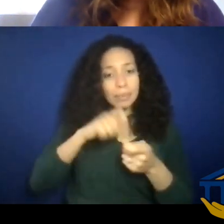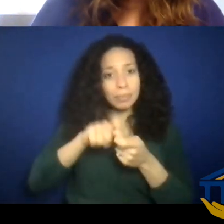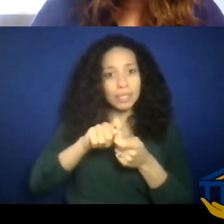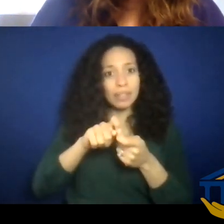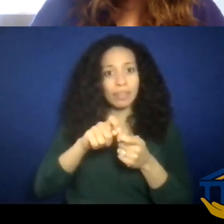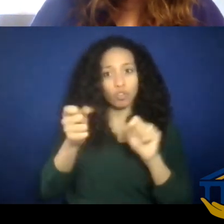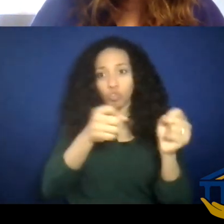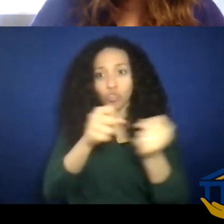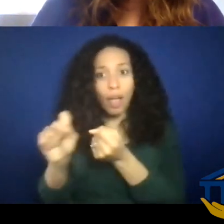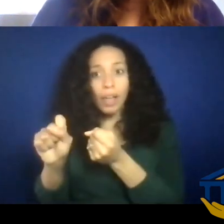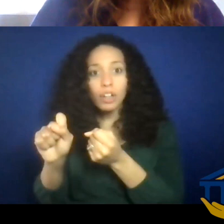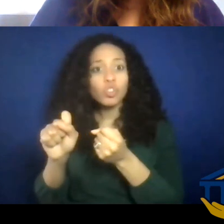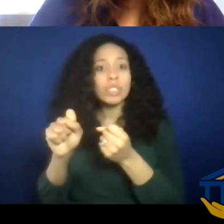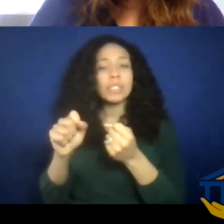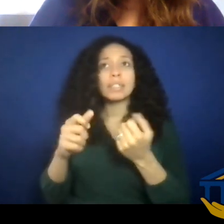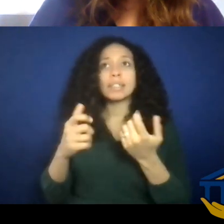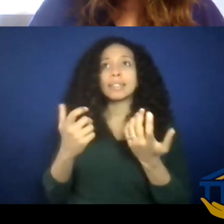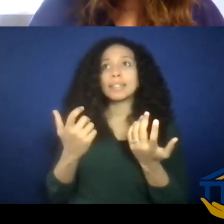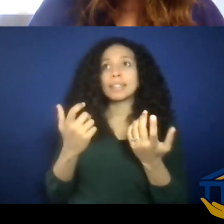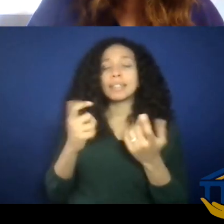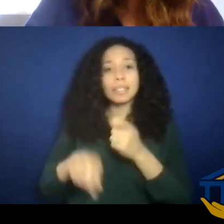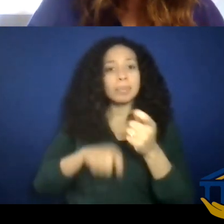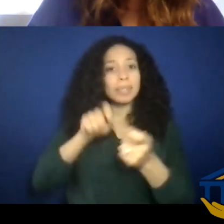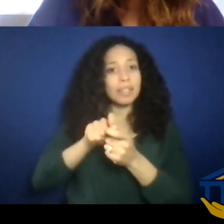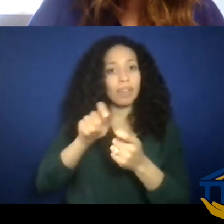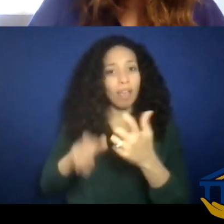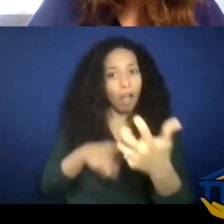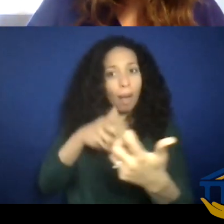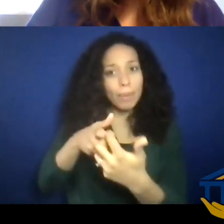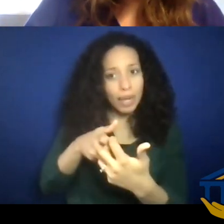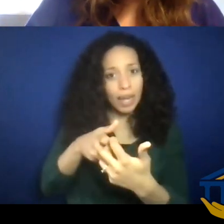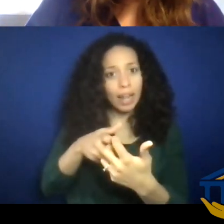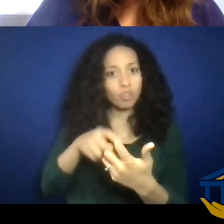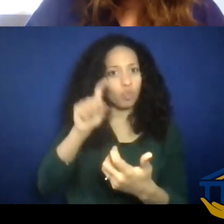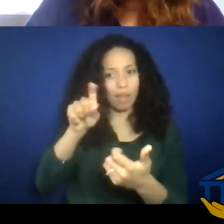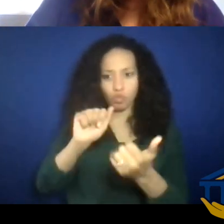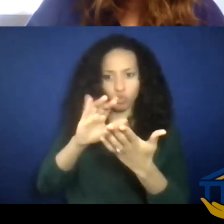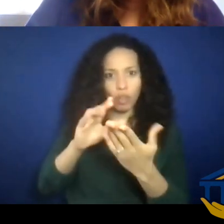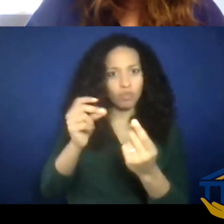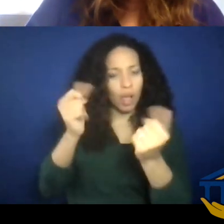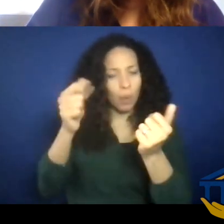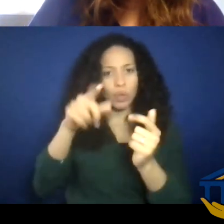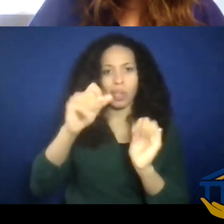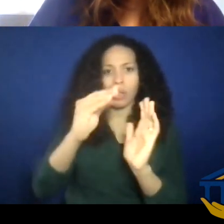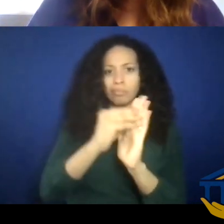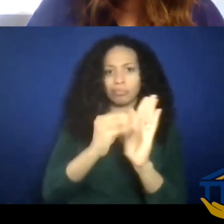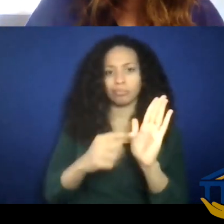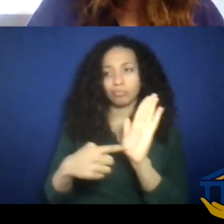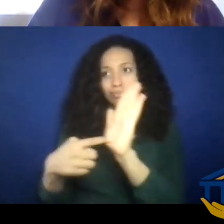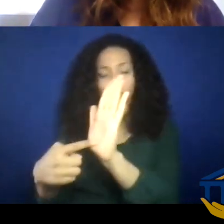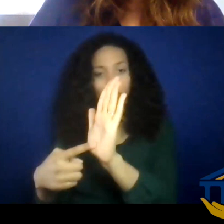that they would need to be addressed immediately. Um, you know, you can say: my child is deaf.